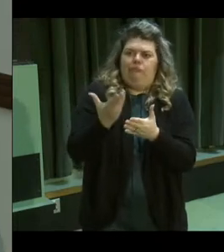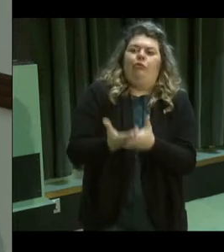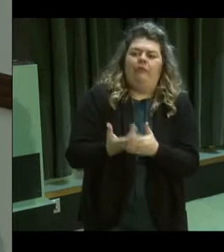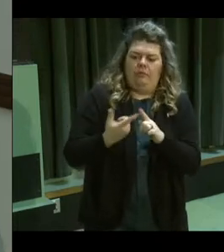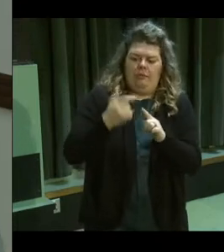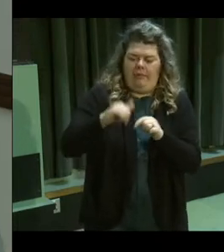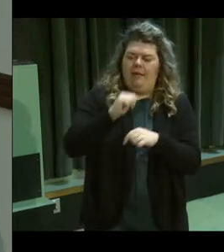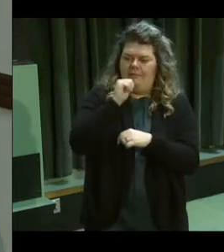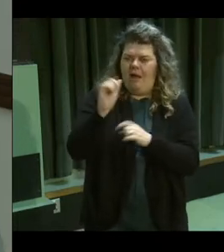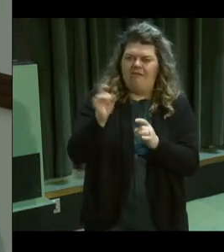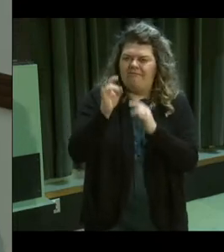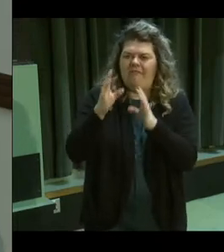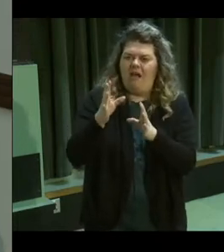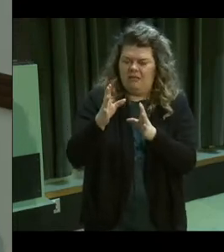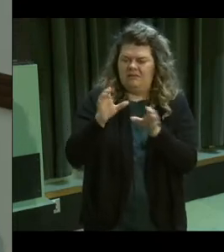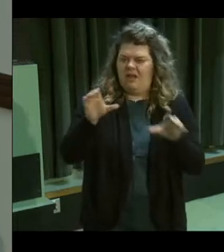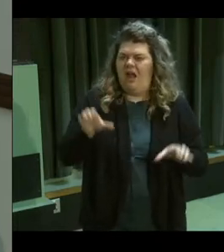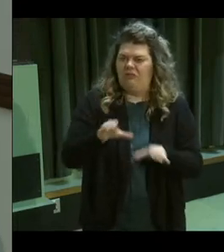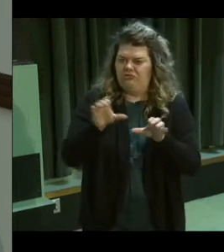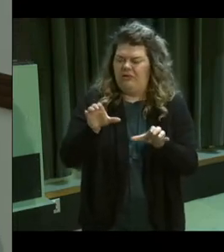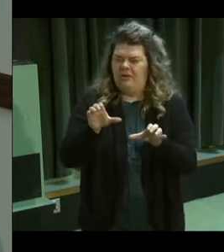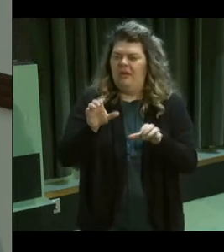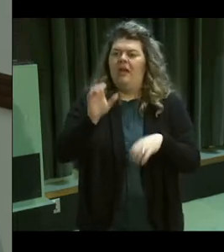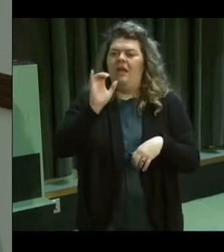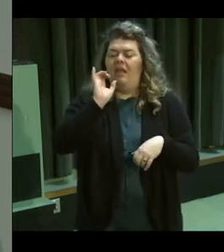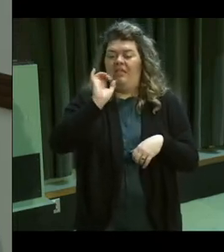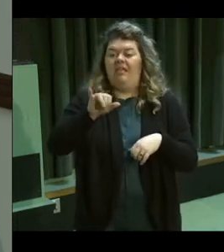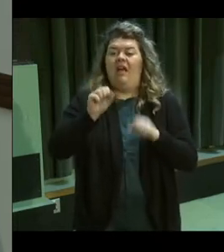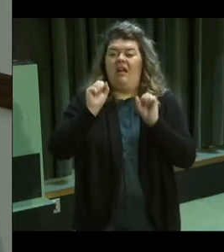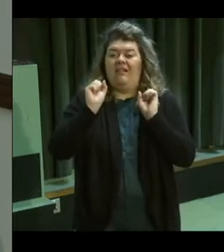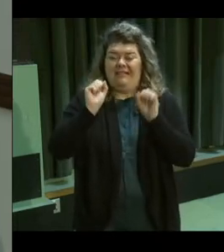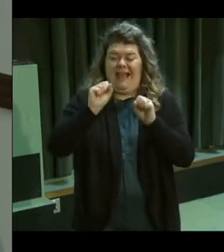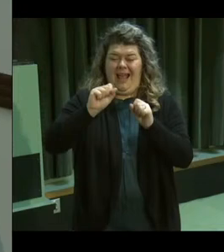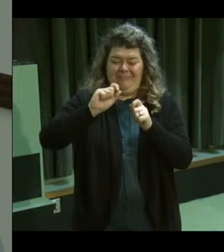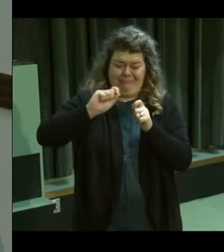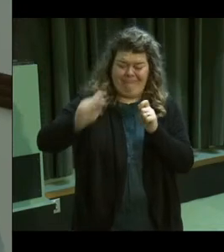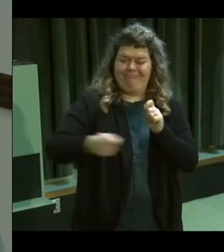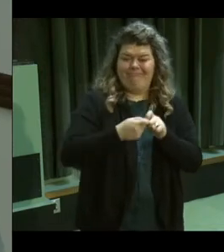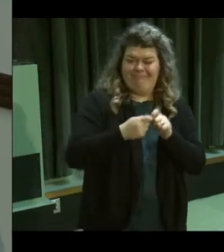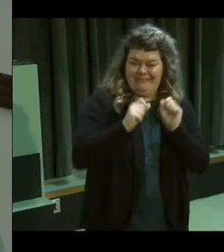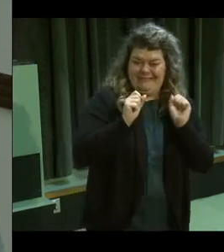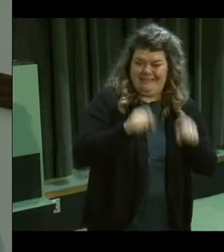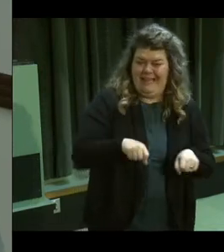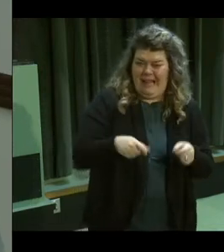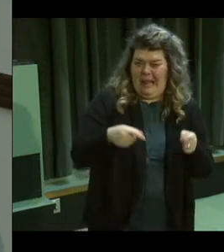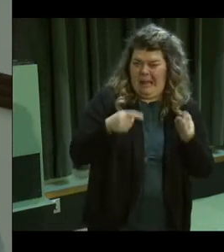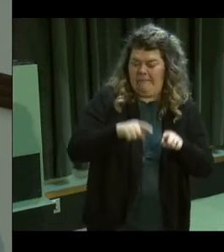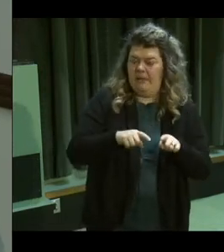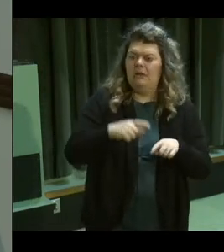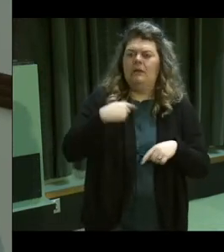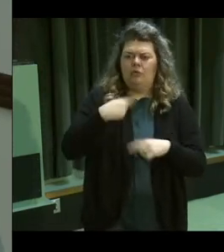the destructive impotence of violent reprisal. You stand